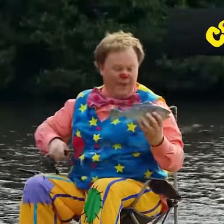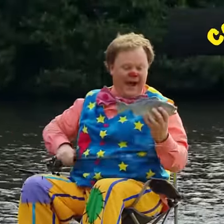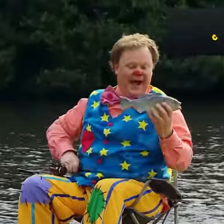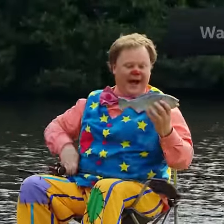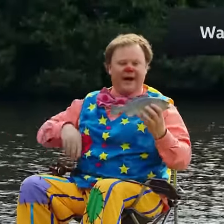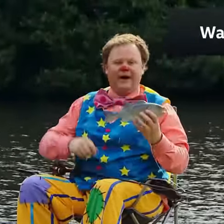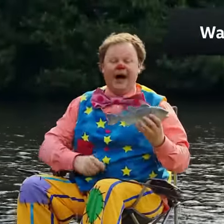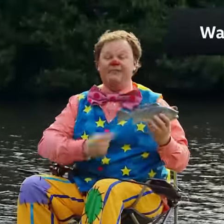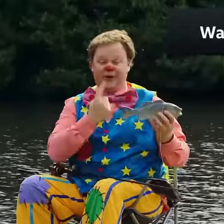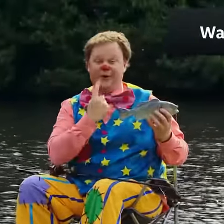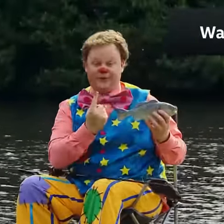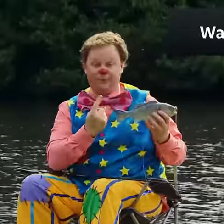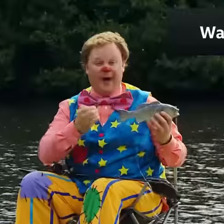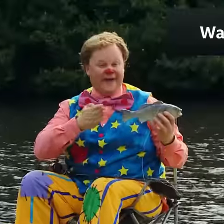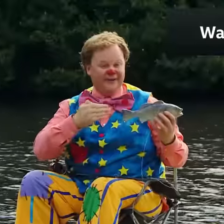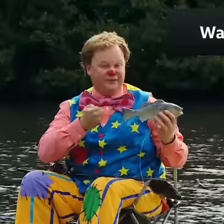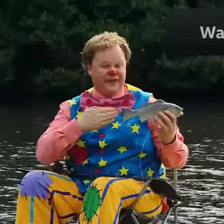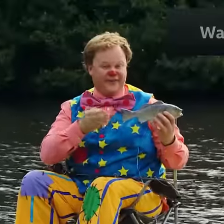wow i've caught one fish